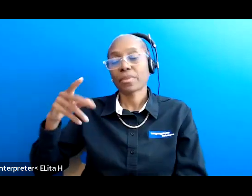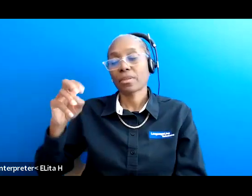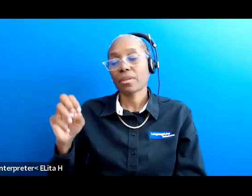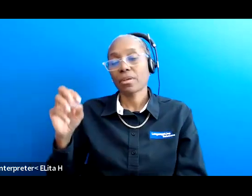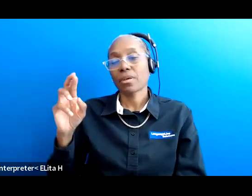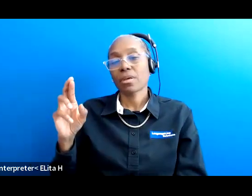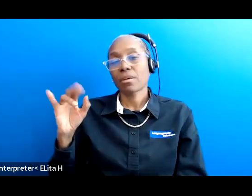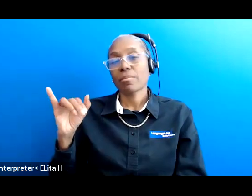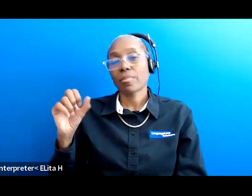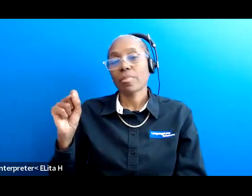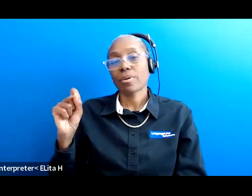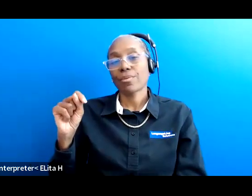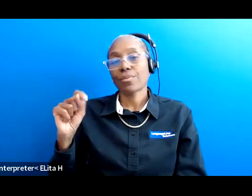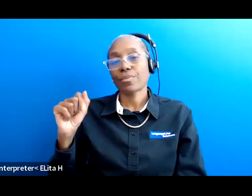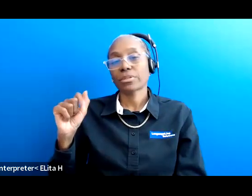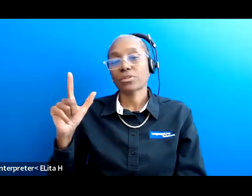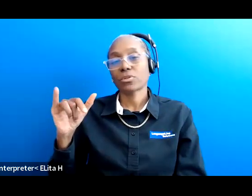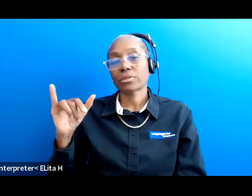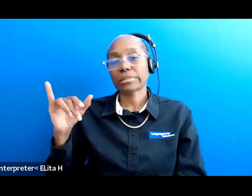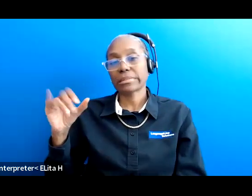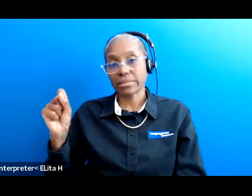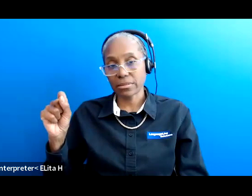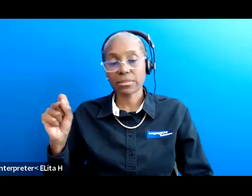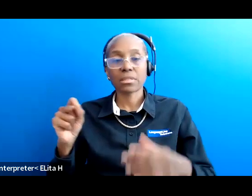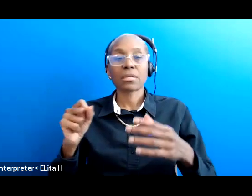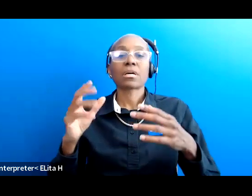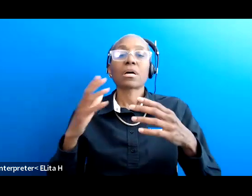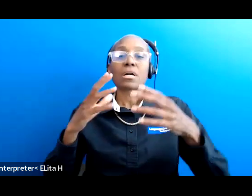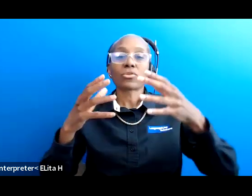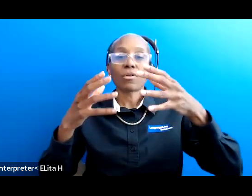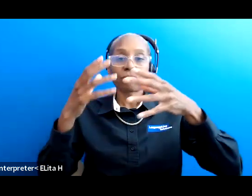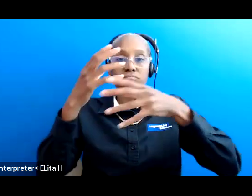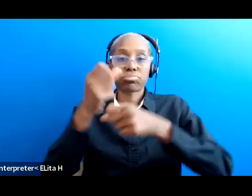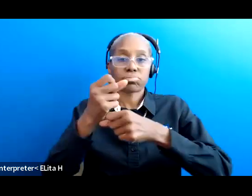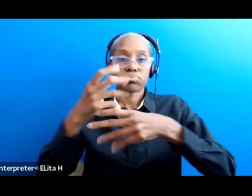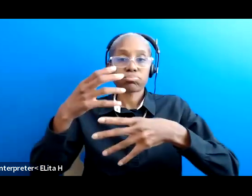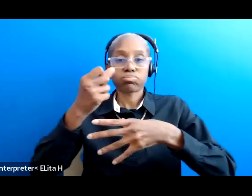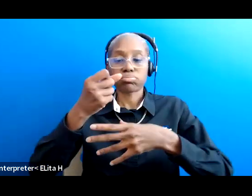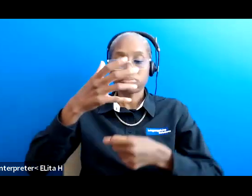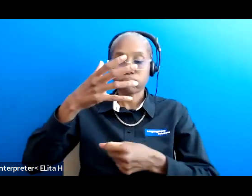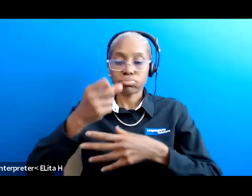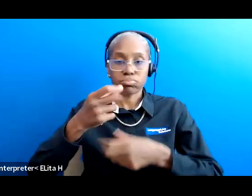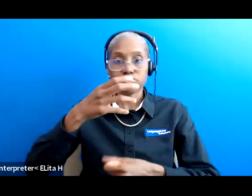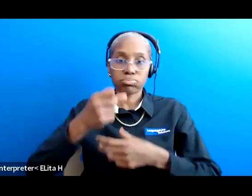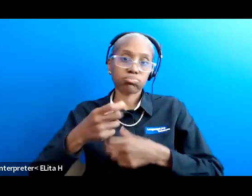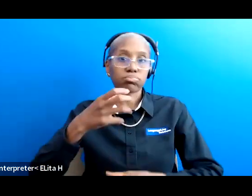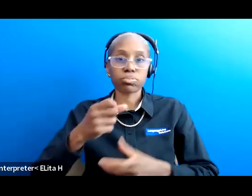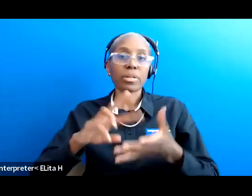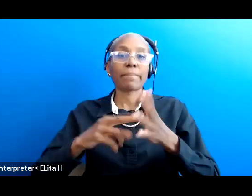So after paralysis, the bowel moves more slowly. The whole time stool is moving through the bowel, water's being excreted.